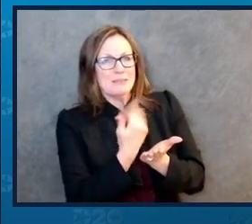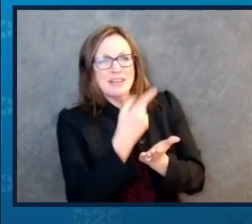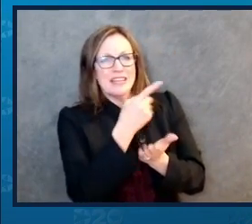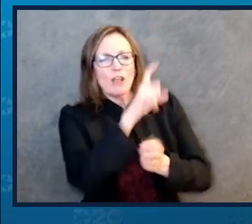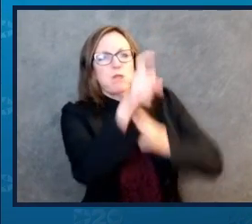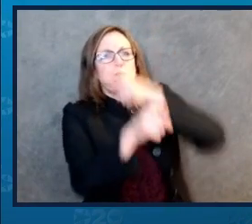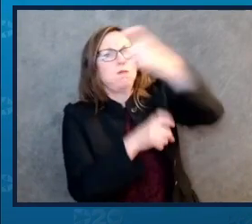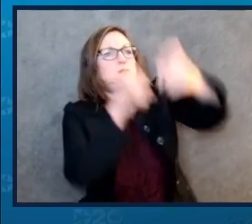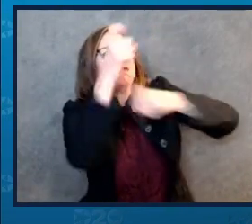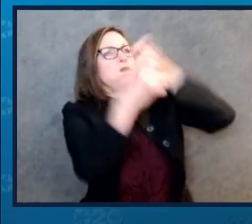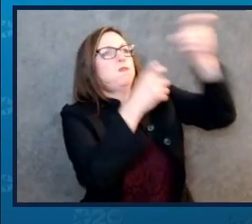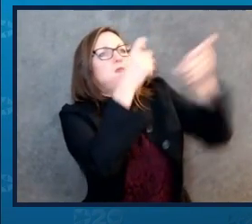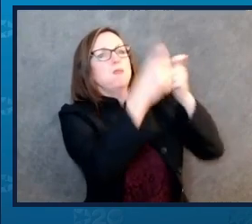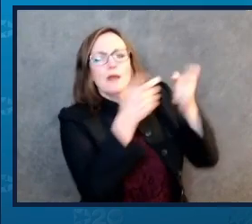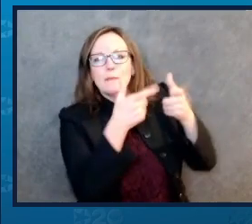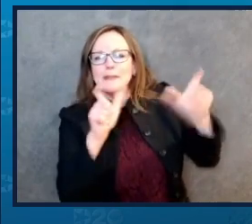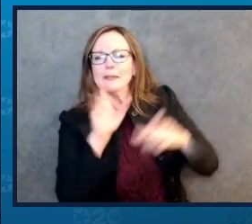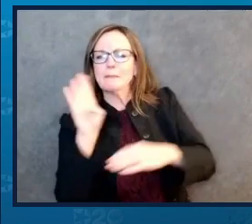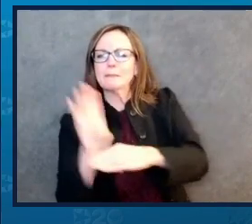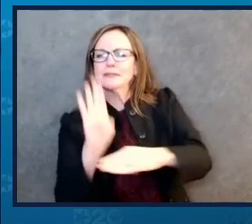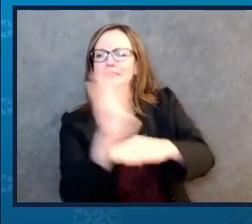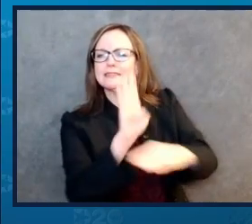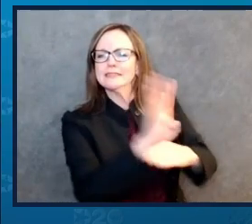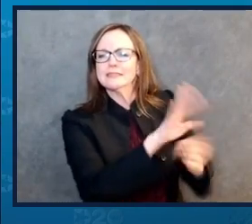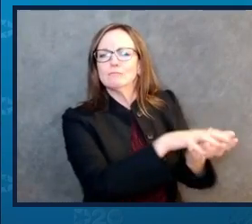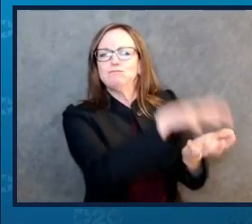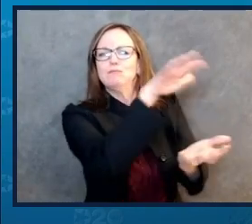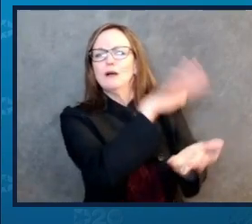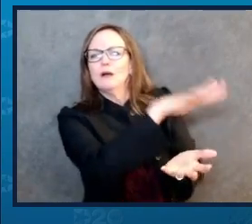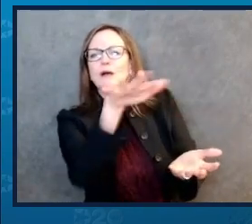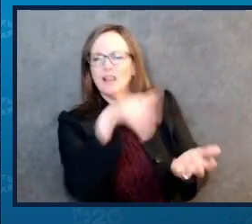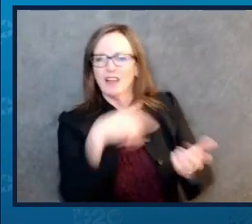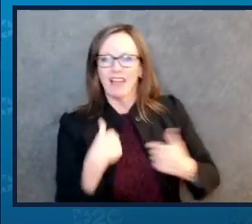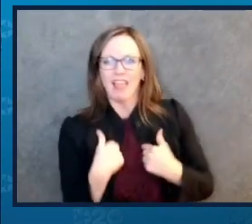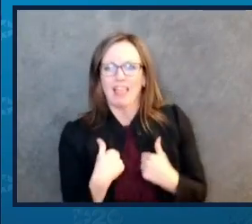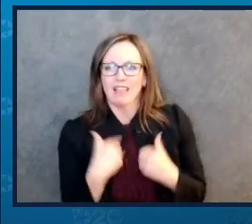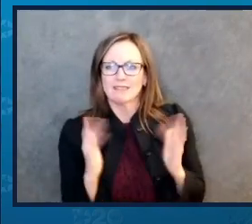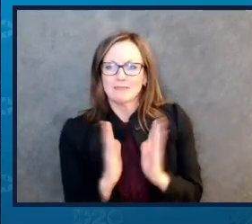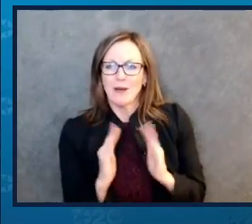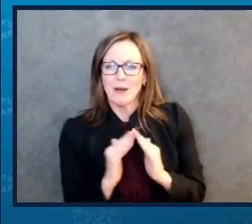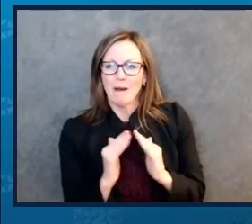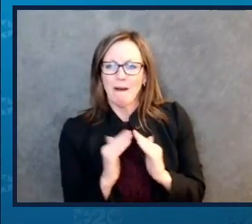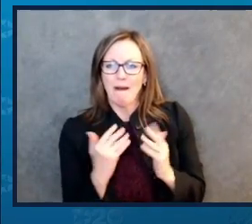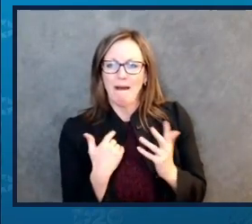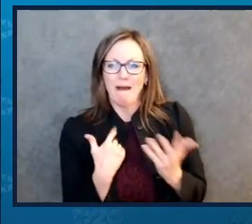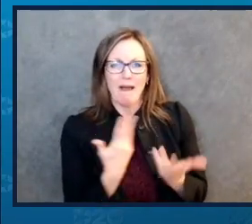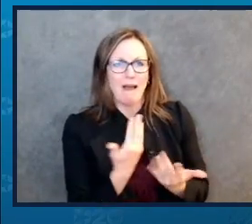IS JUST LEFT TO STRUGGLE. BEING AN AFRICAN-AMERICAN